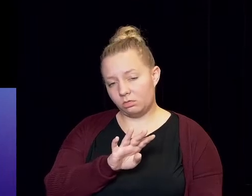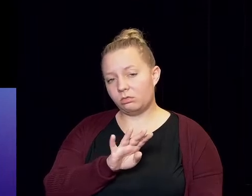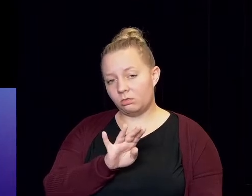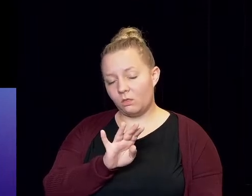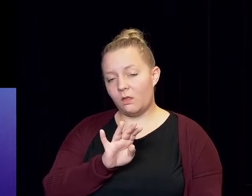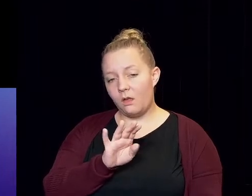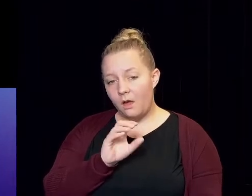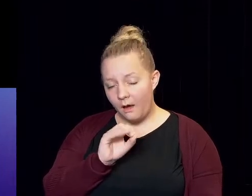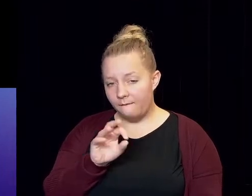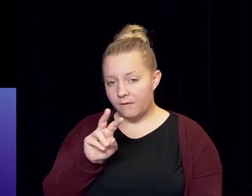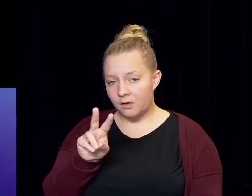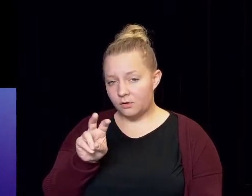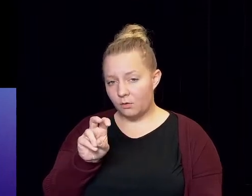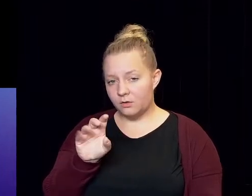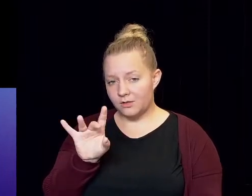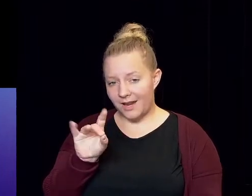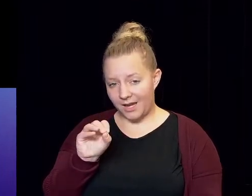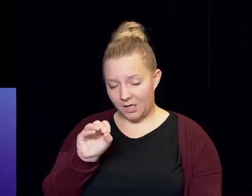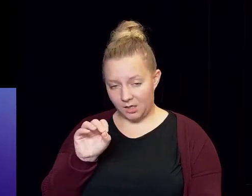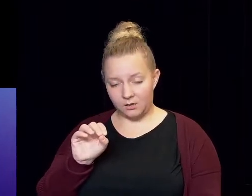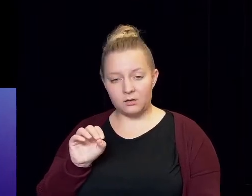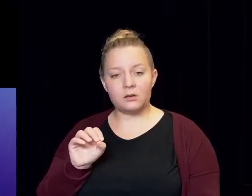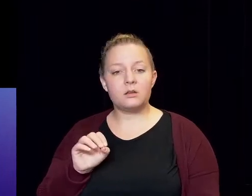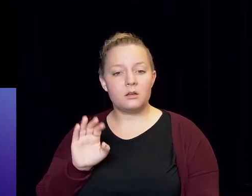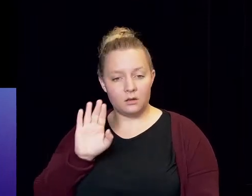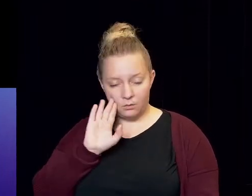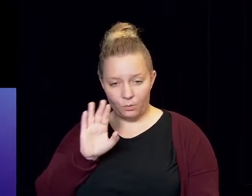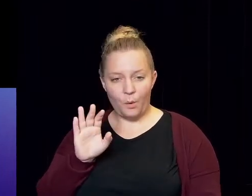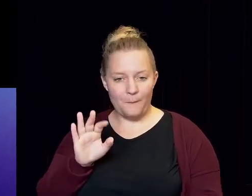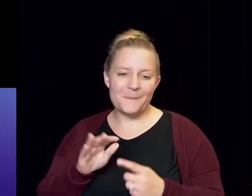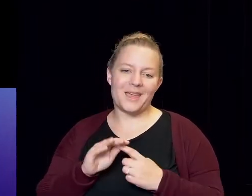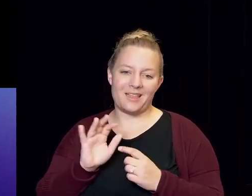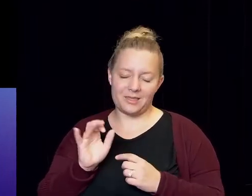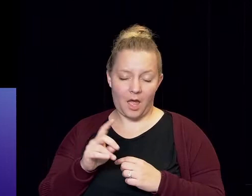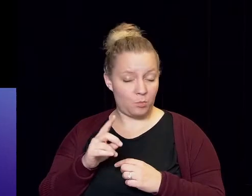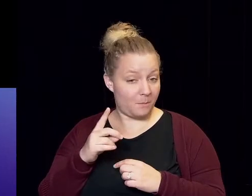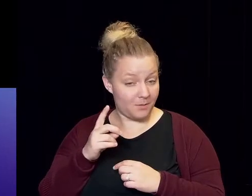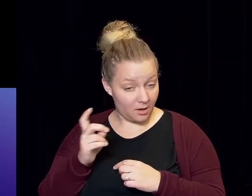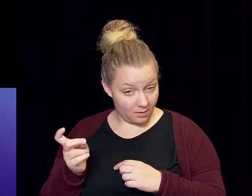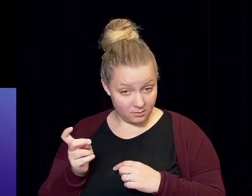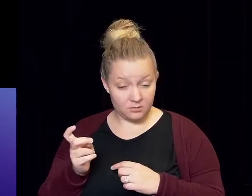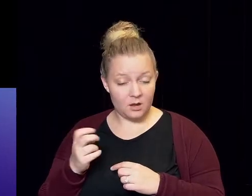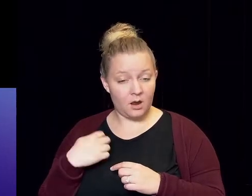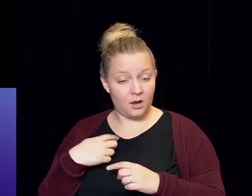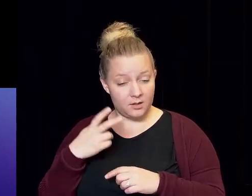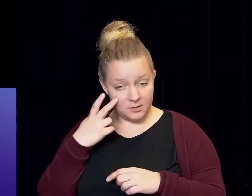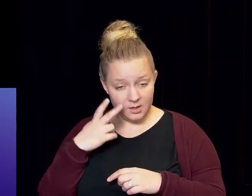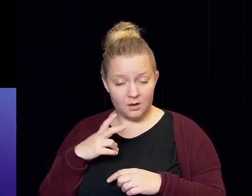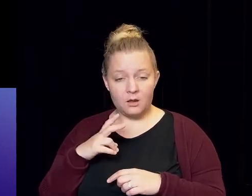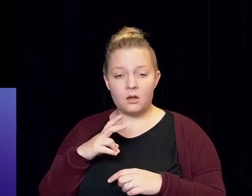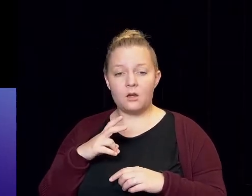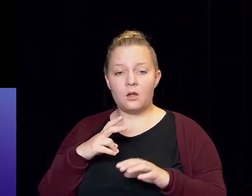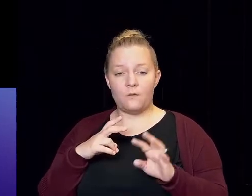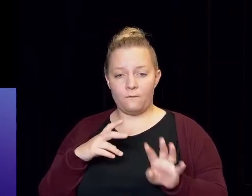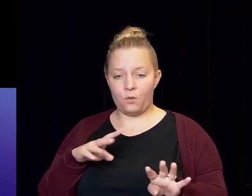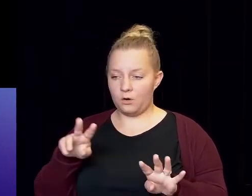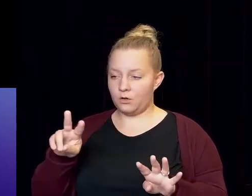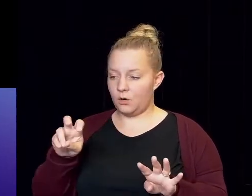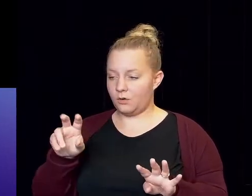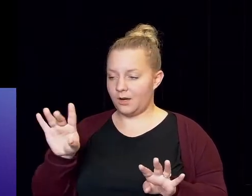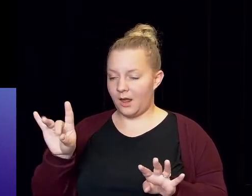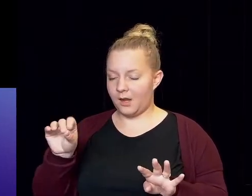of 280. I'm going to choose that one because I see that the 4 and the 280 are nice to cross simplify